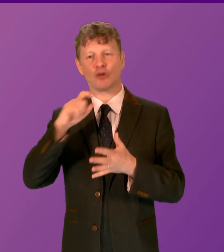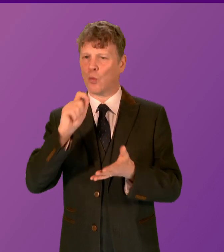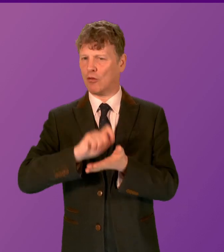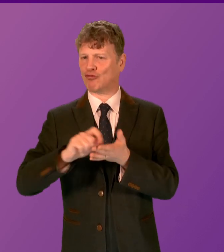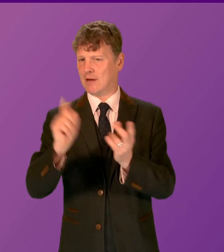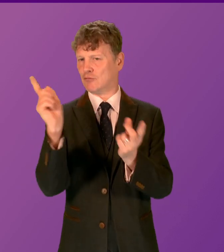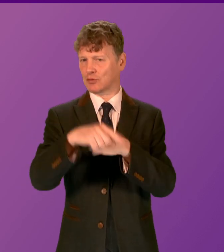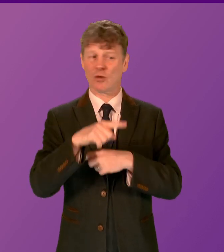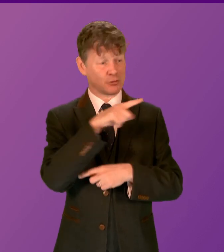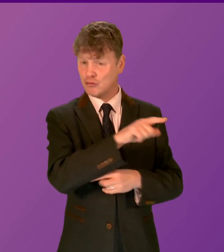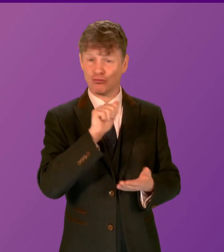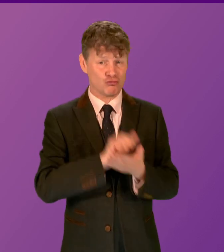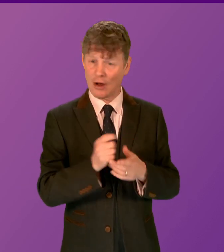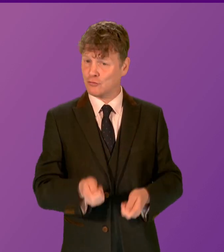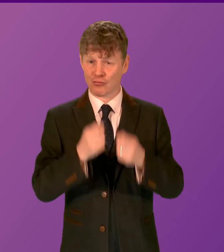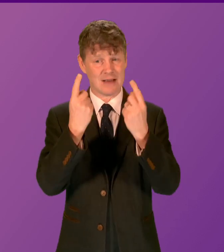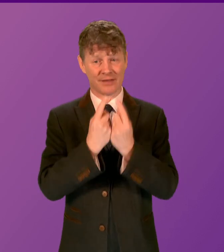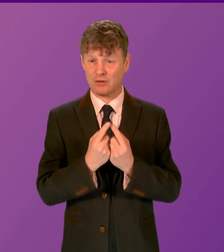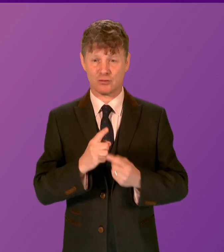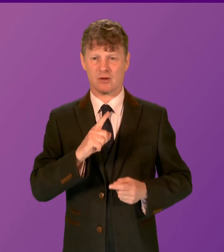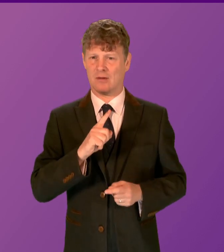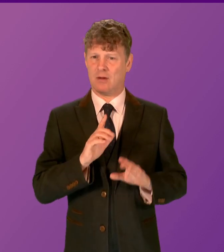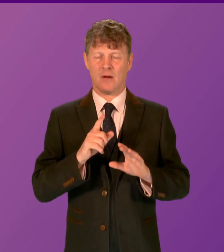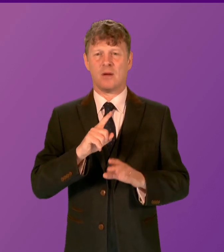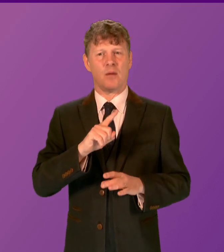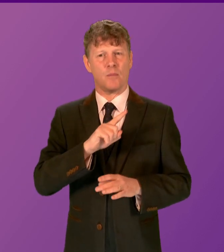She is right to raise the issues that she raises, because nobody—particularly women